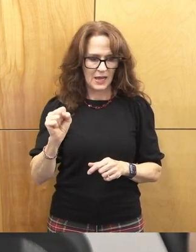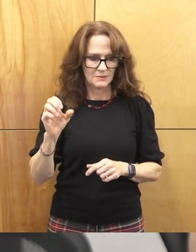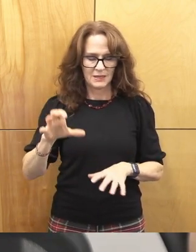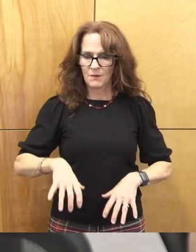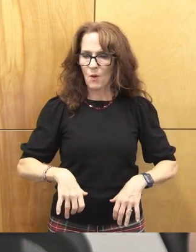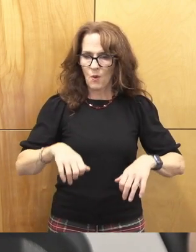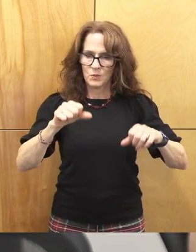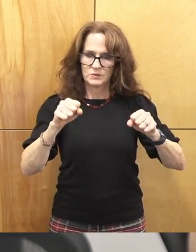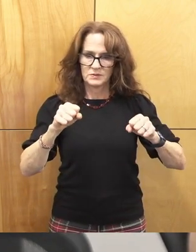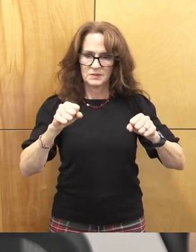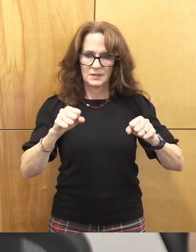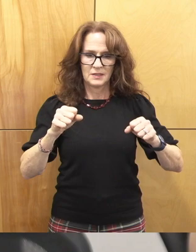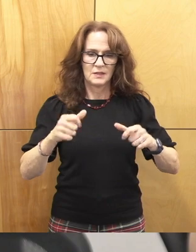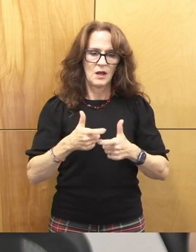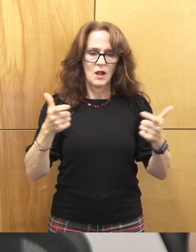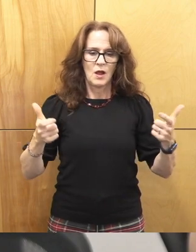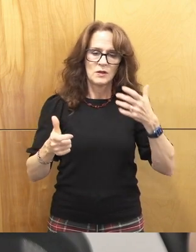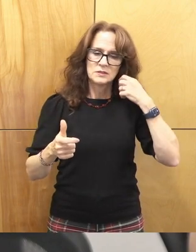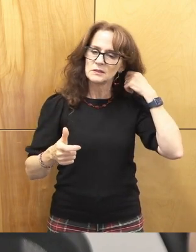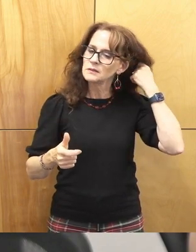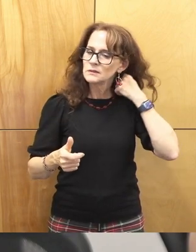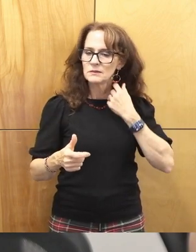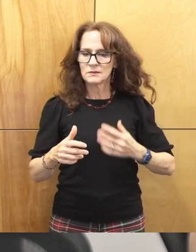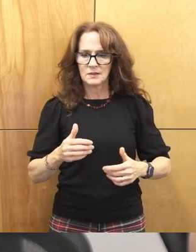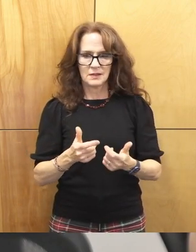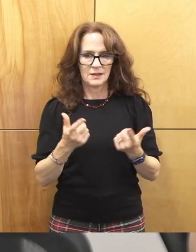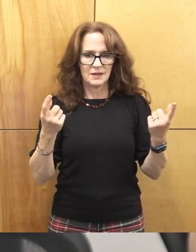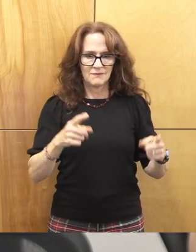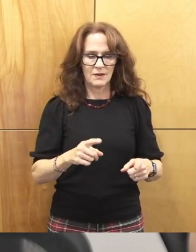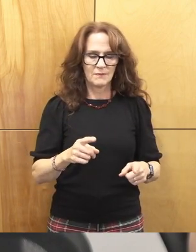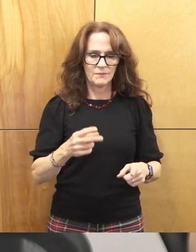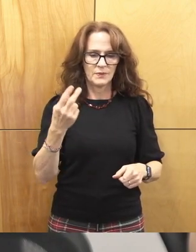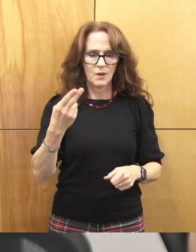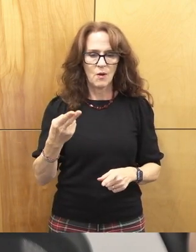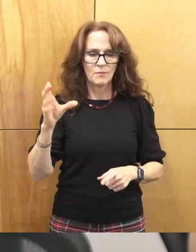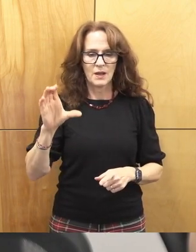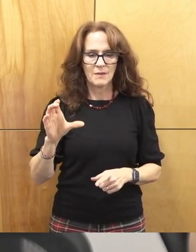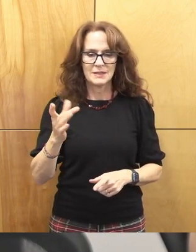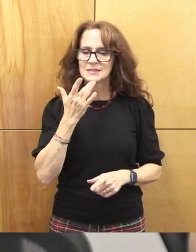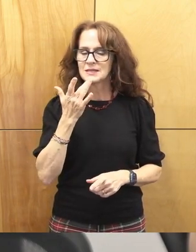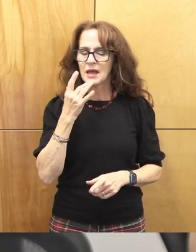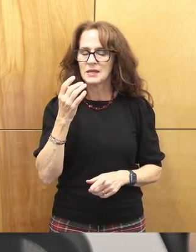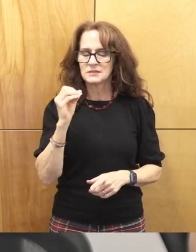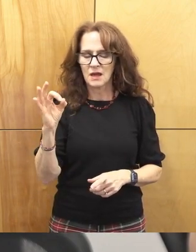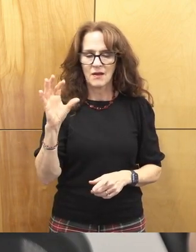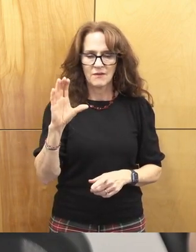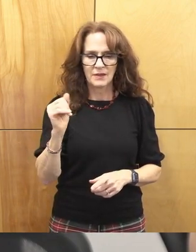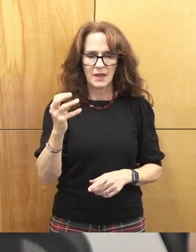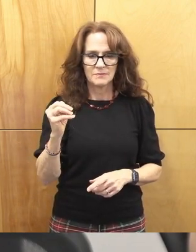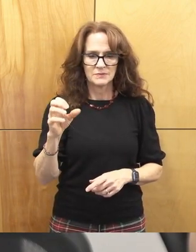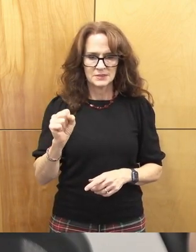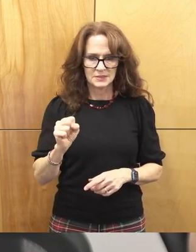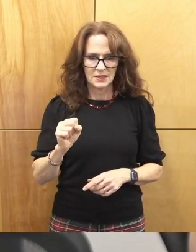we have our largest event of the year, Homecoming Taste of CAMS, which is an opportunity for our clubs to fundraise,